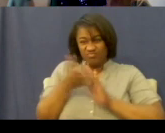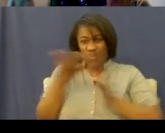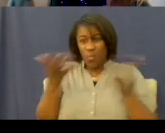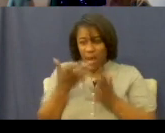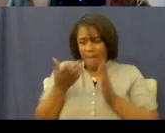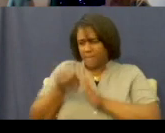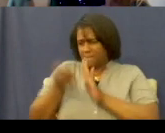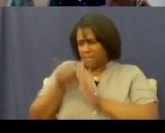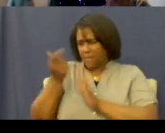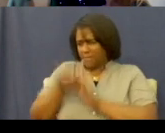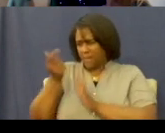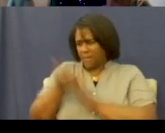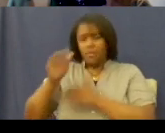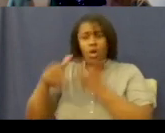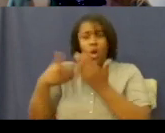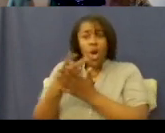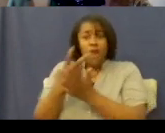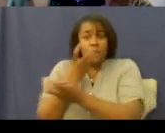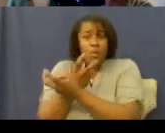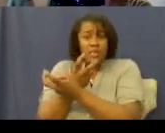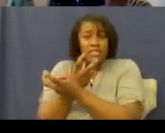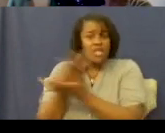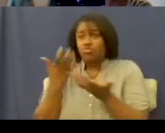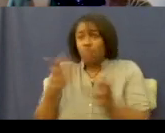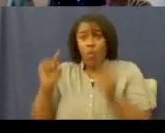but it gets all the food that it needs.